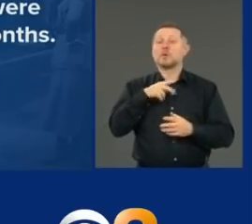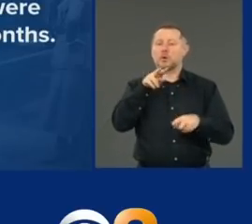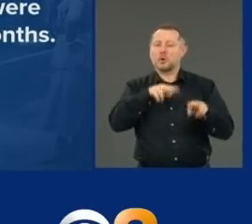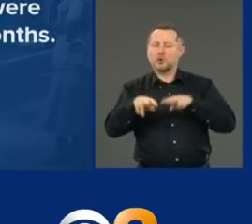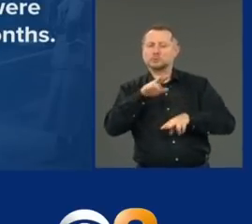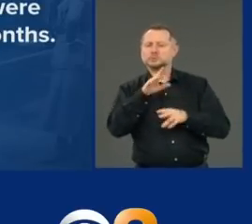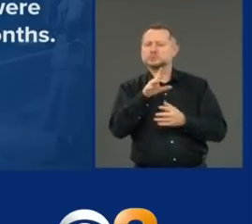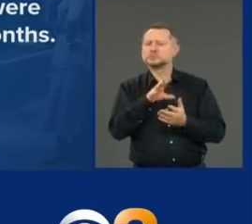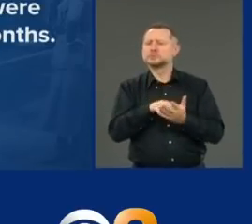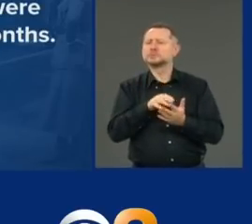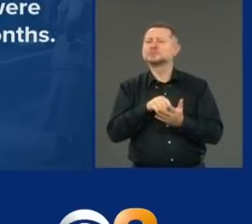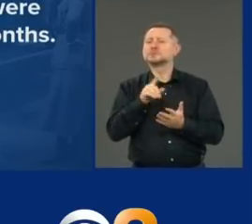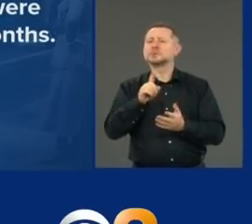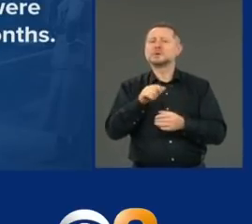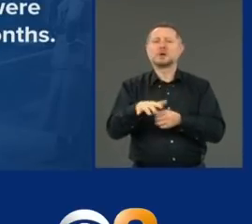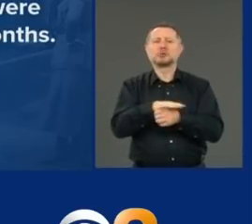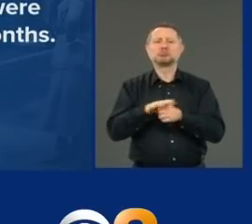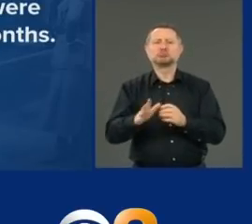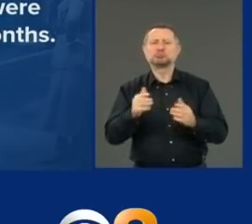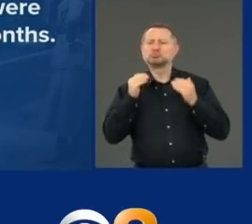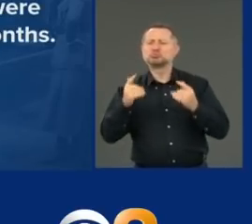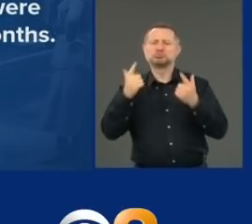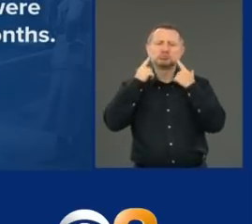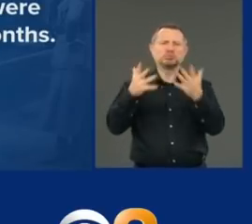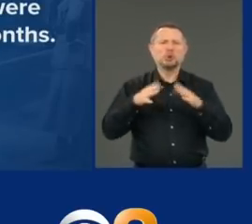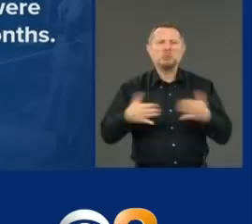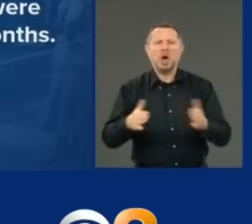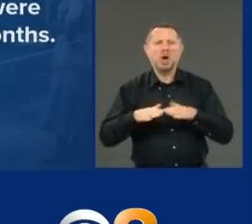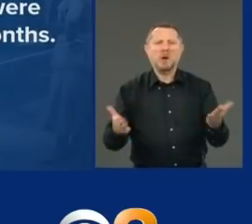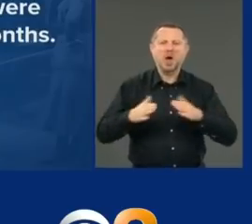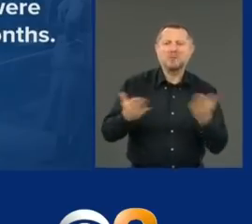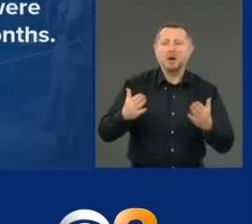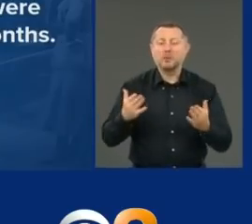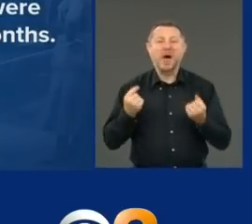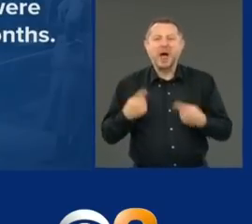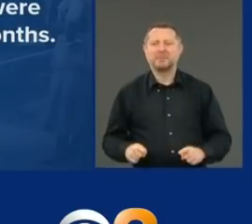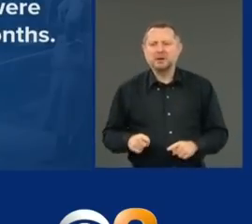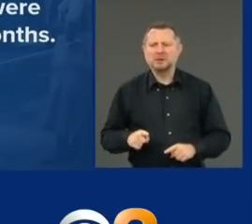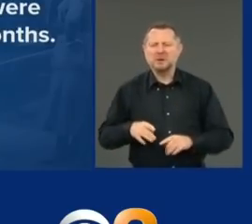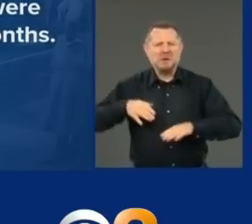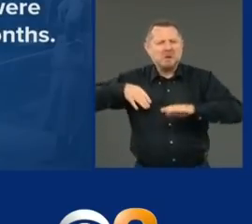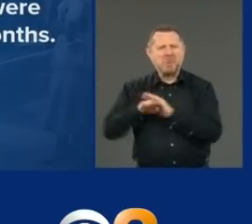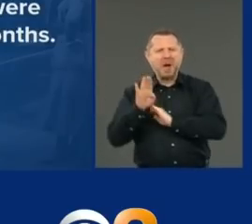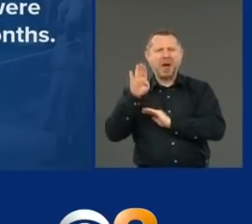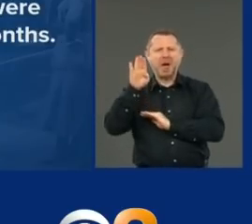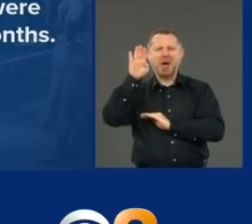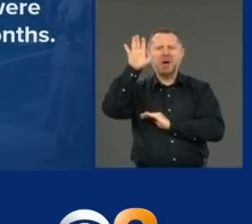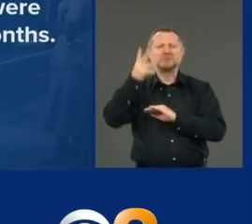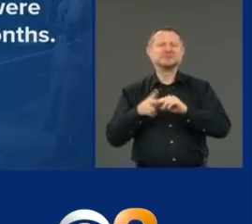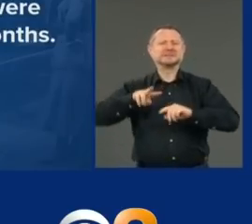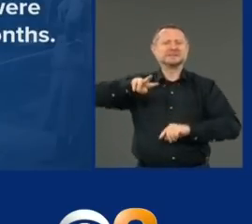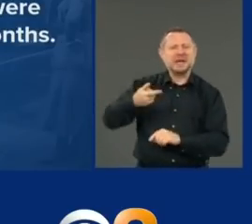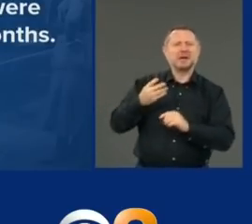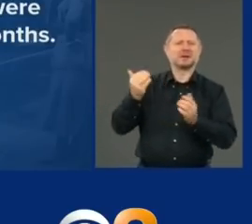THE PAST SO YOU DON'T MAKE THE SAME MISTAKES. WHEN WE WENT THROUGH THIS IN THE 1918 PANDEMIC, AS YOU GO BACK AND LOOK AT THE PLACES THAT OPENED